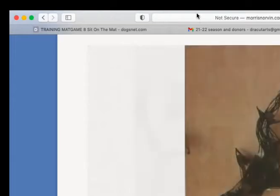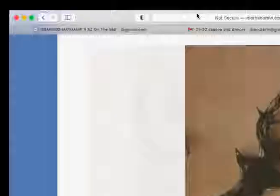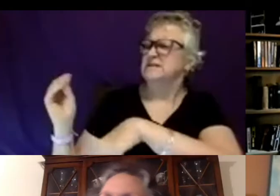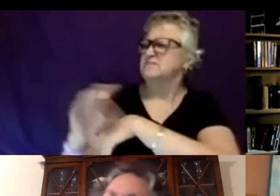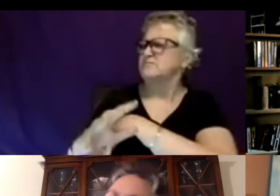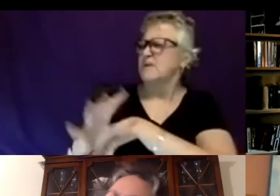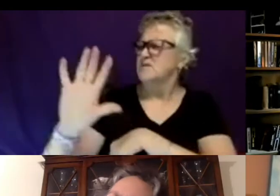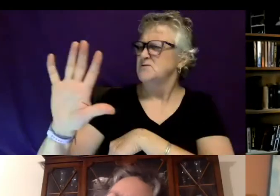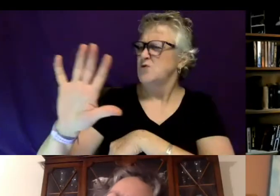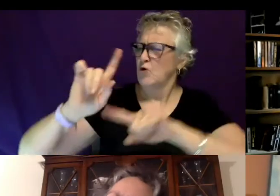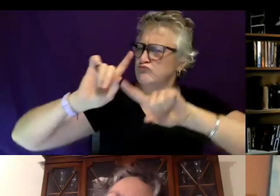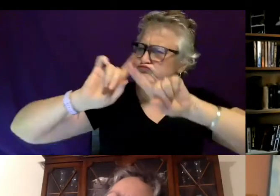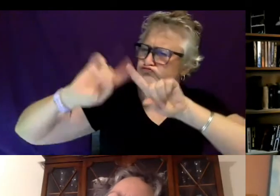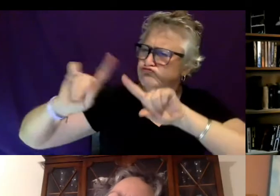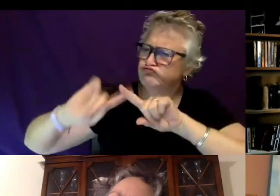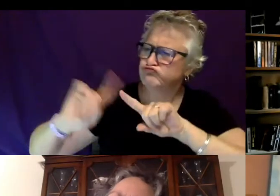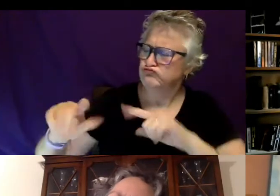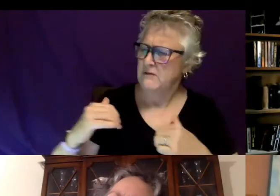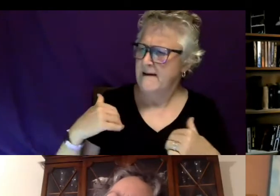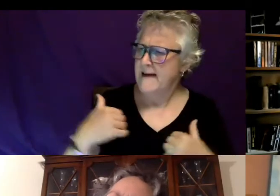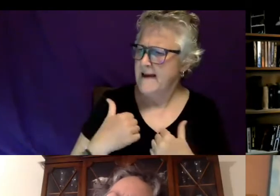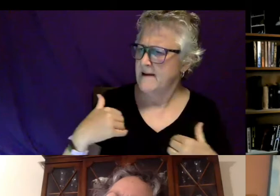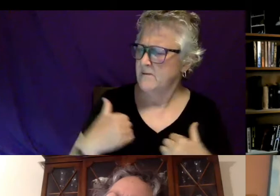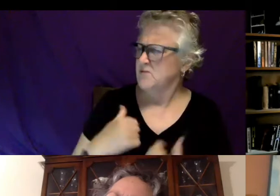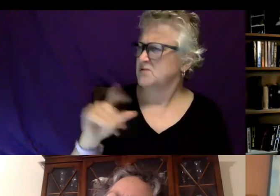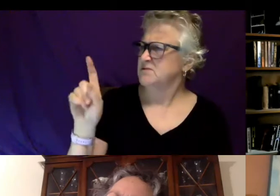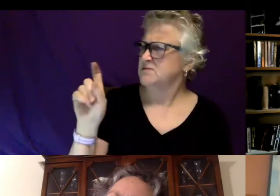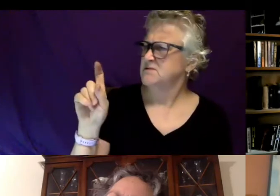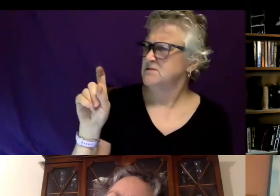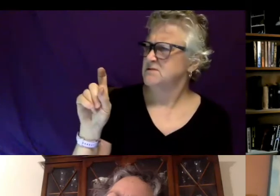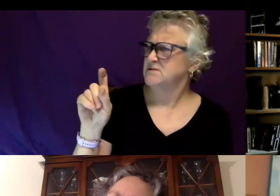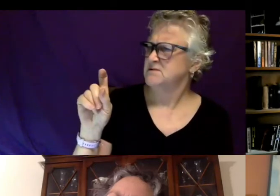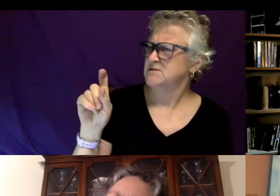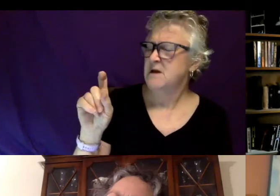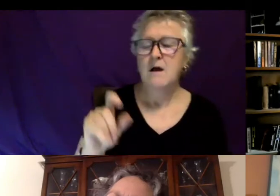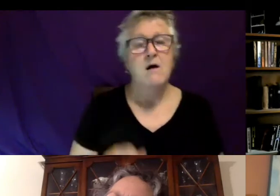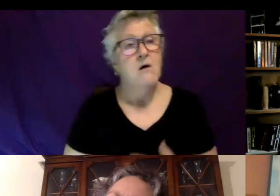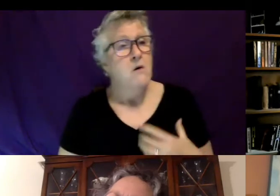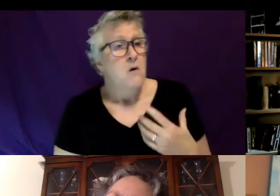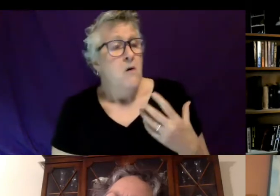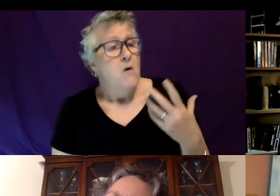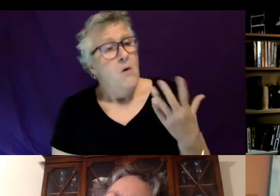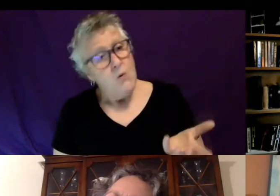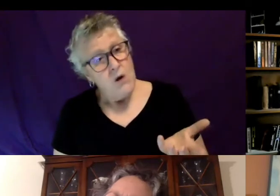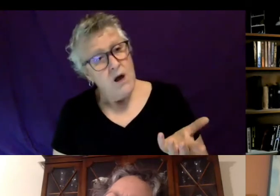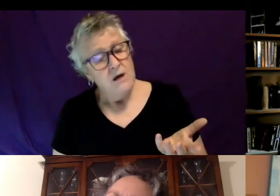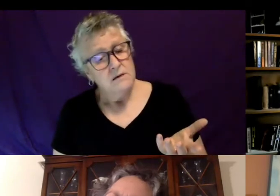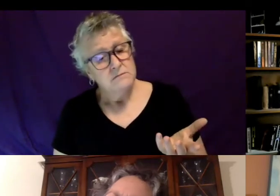animals? Um, well, it kind of depends on the moment.